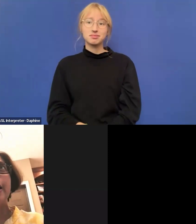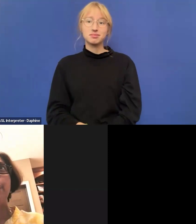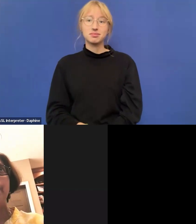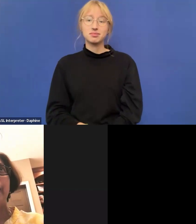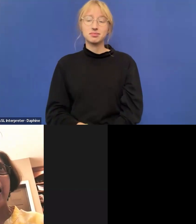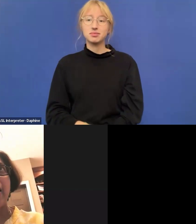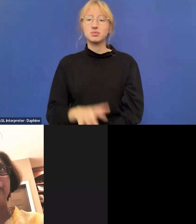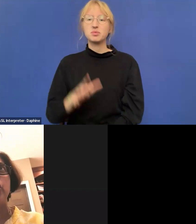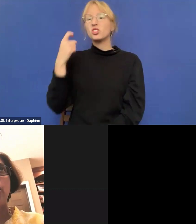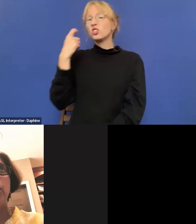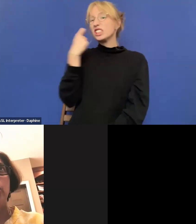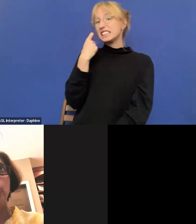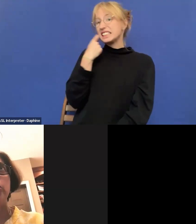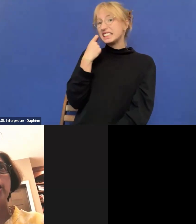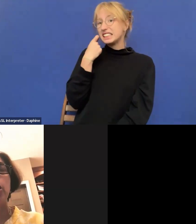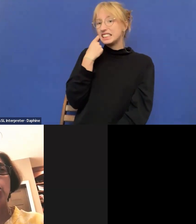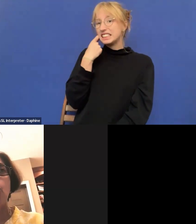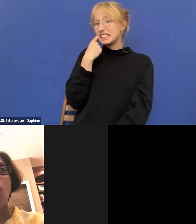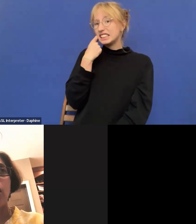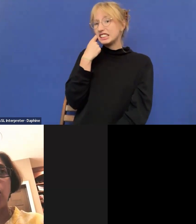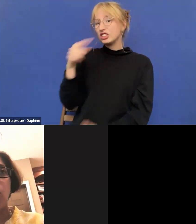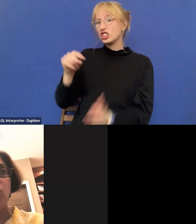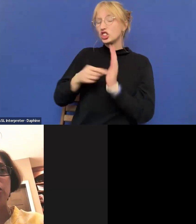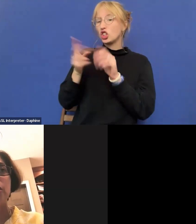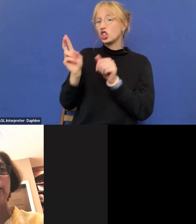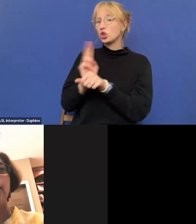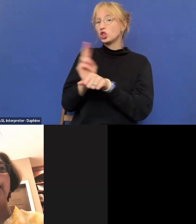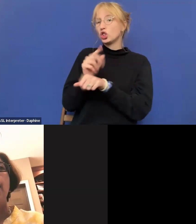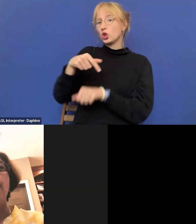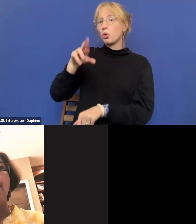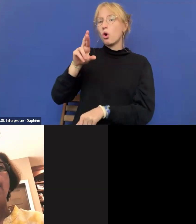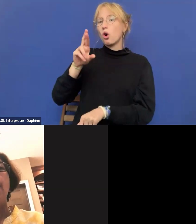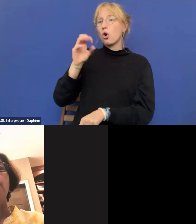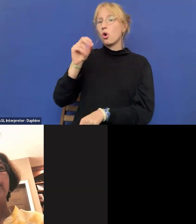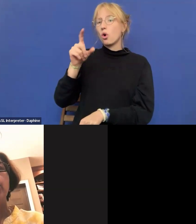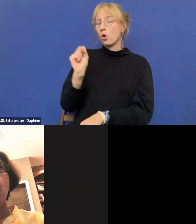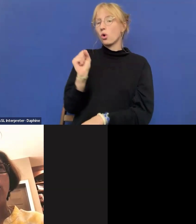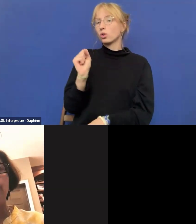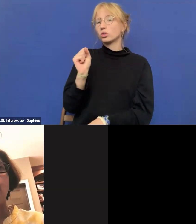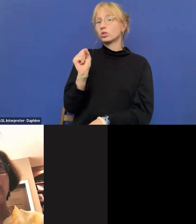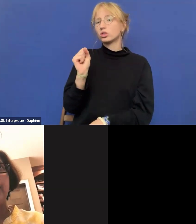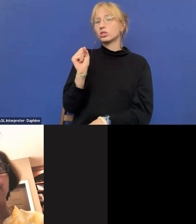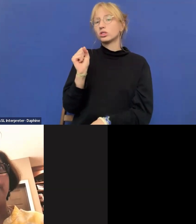recently people have started using QR codes. But in order for